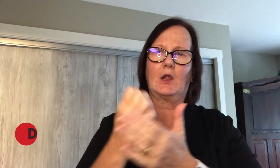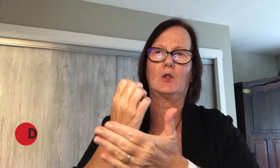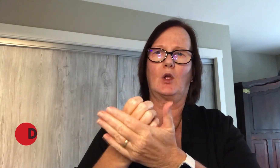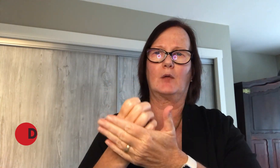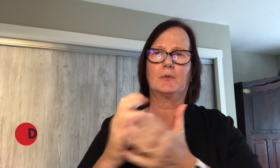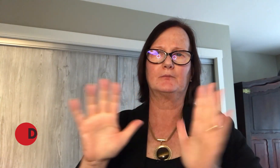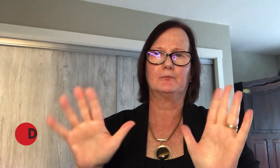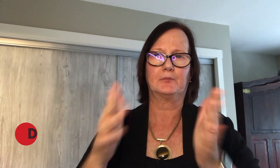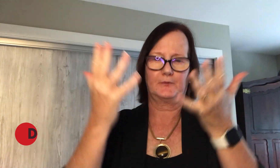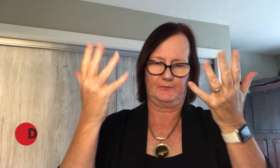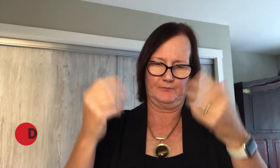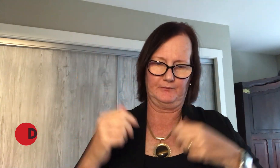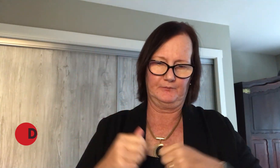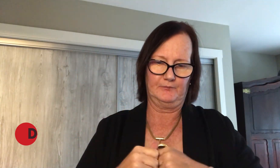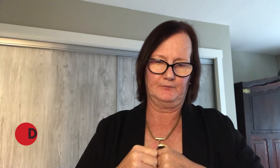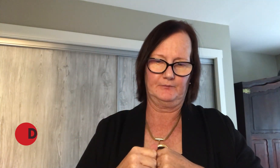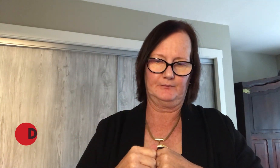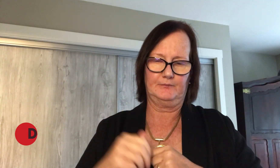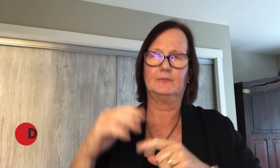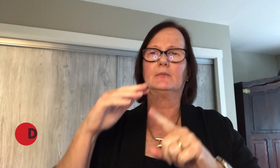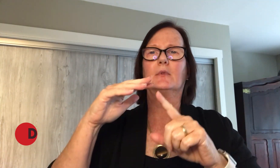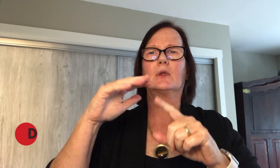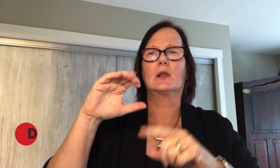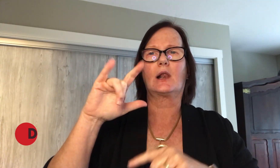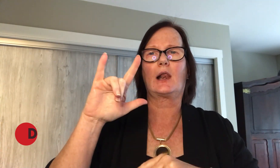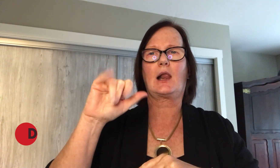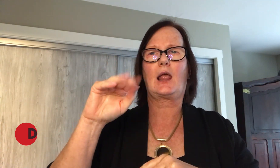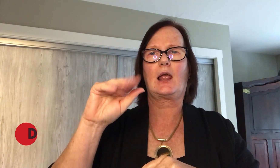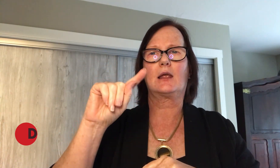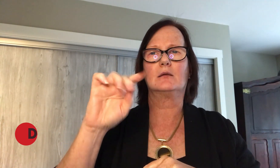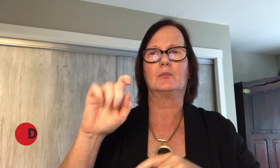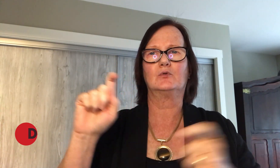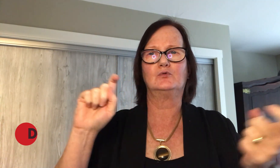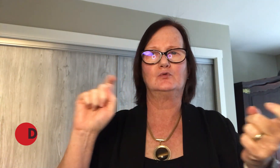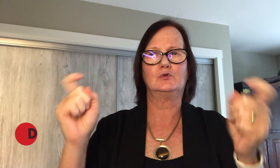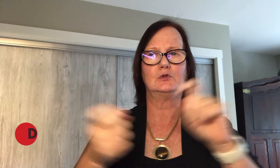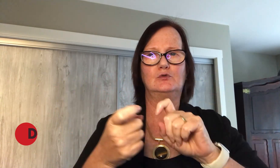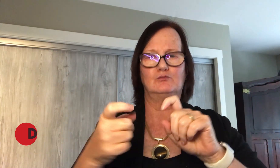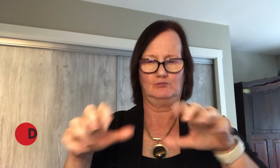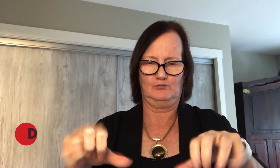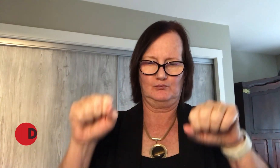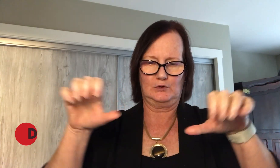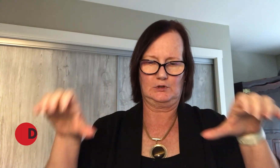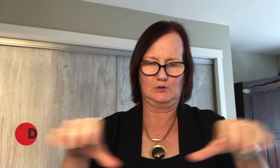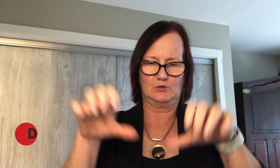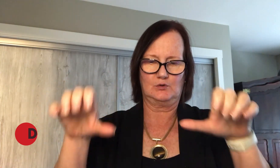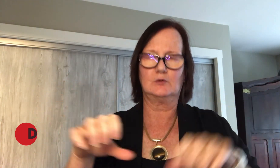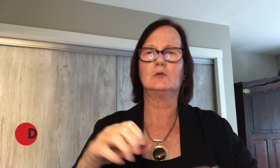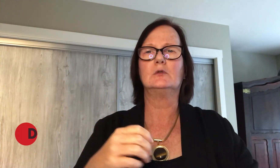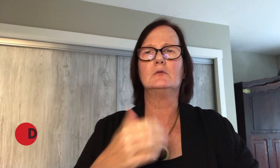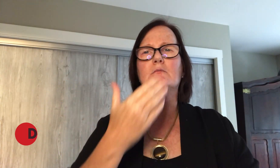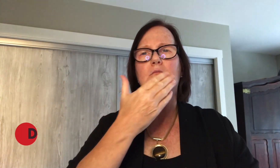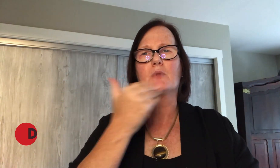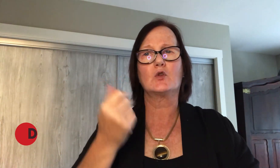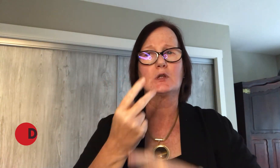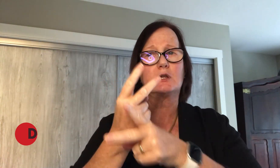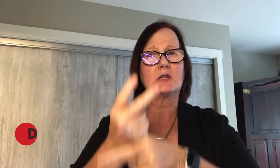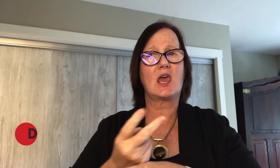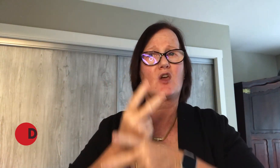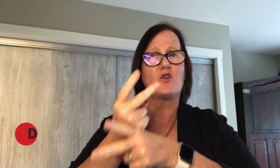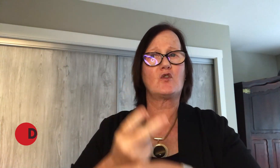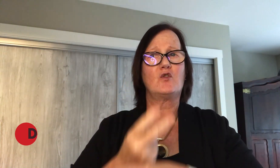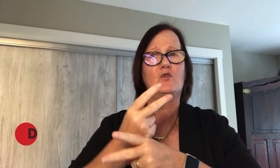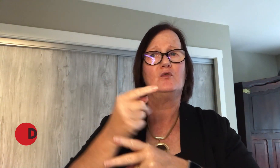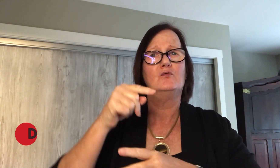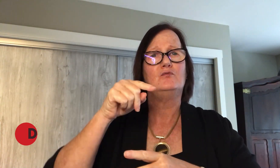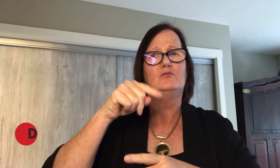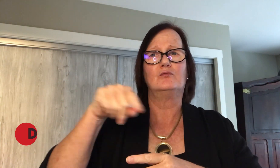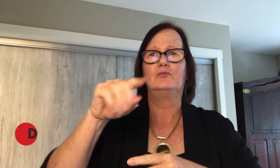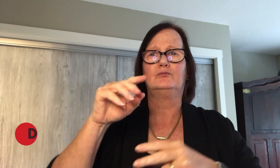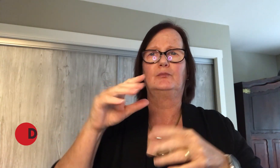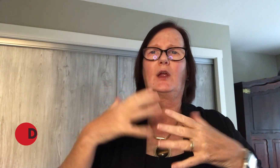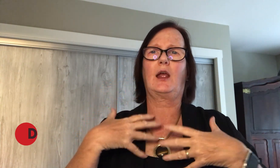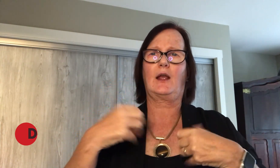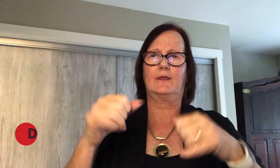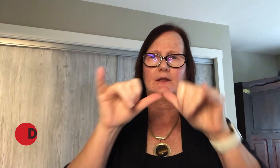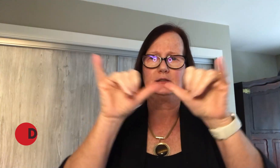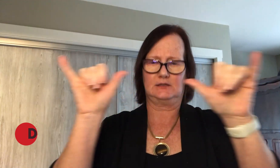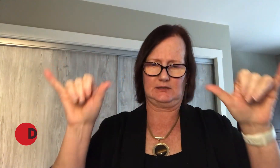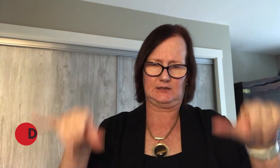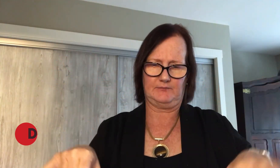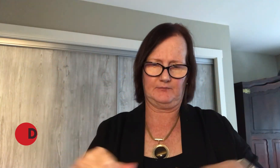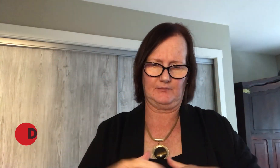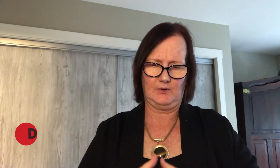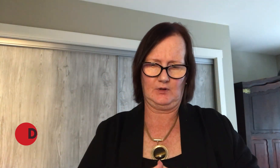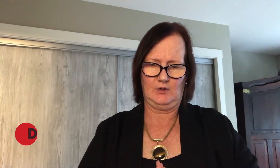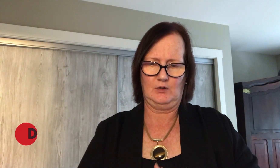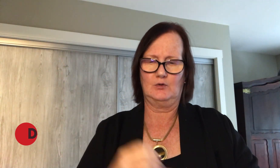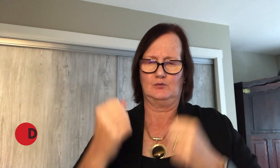economy, take action on climate changes, better health care system, stronger